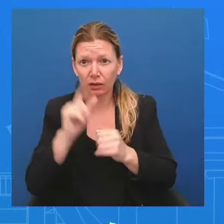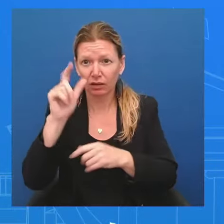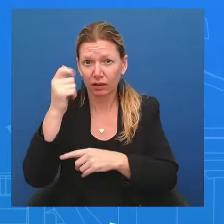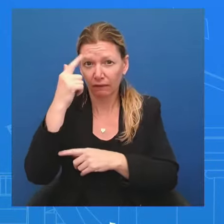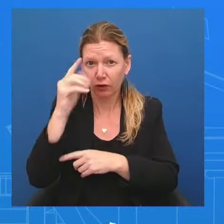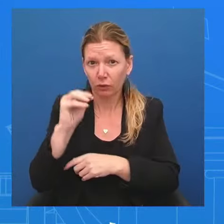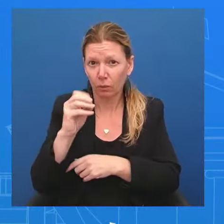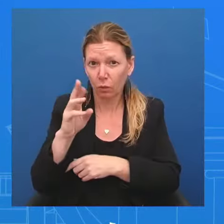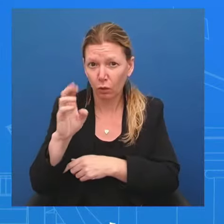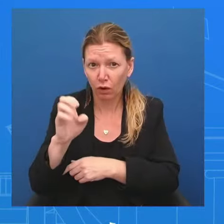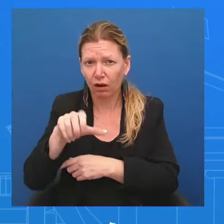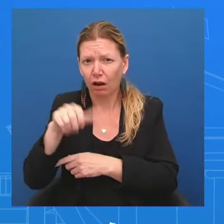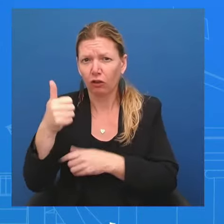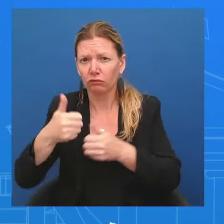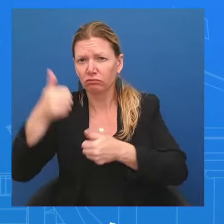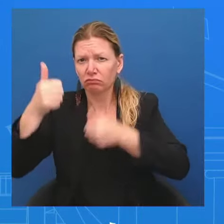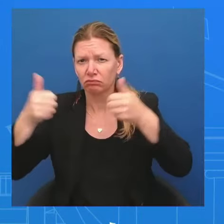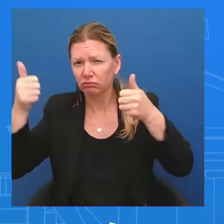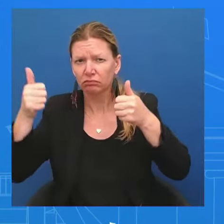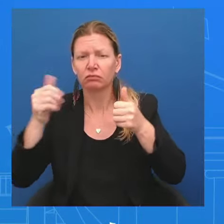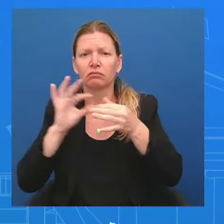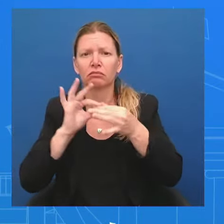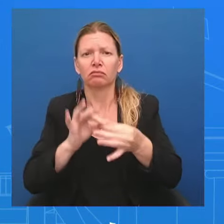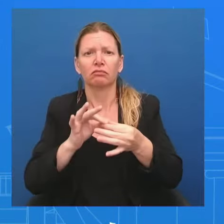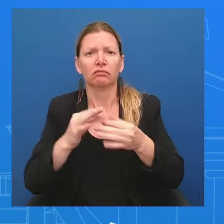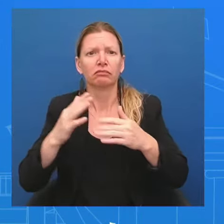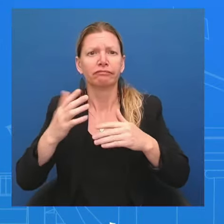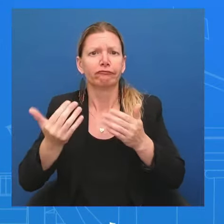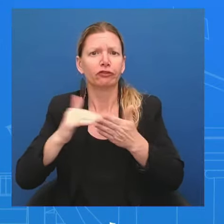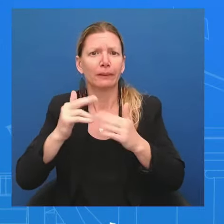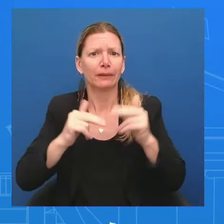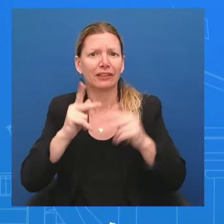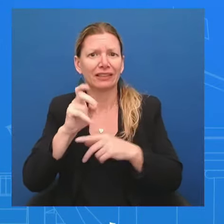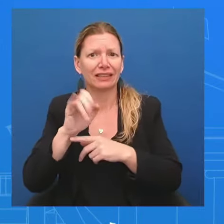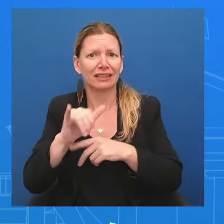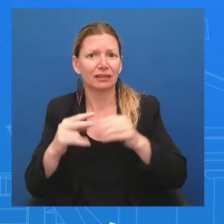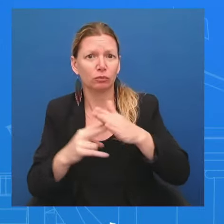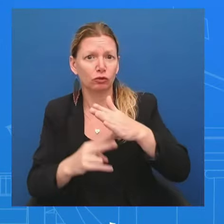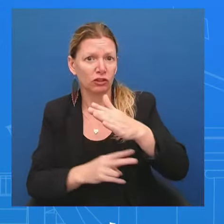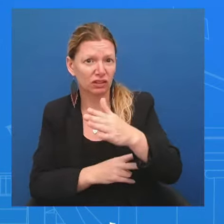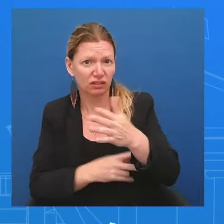Ms. Jean-Pierre: So we'll have more to share later today. I don't have anything for you at this time.